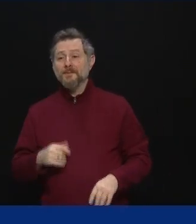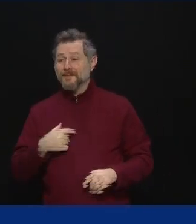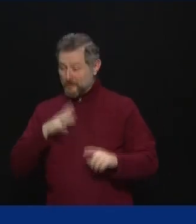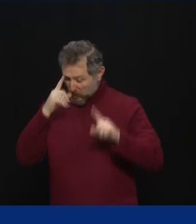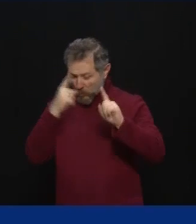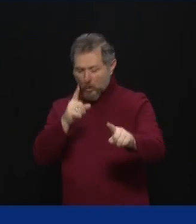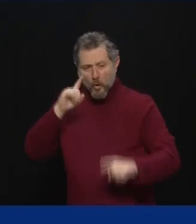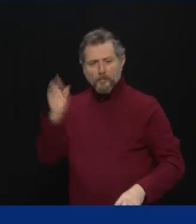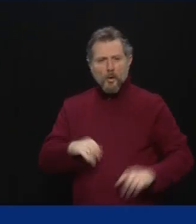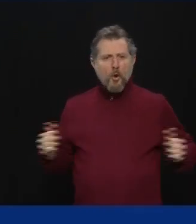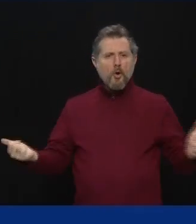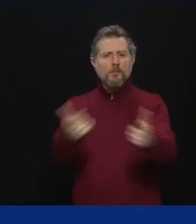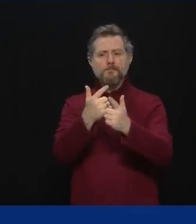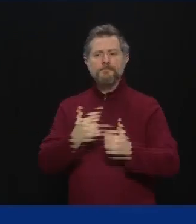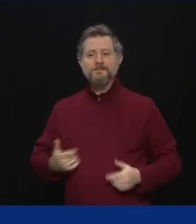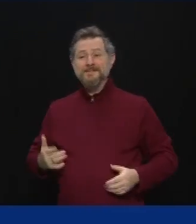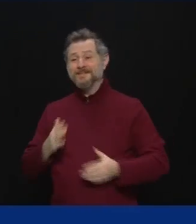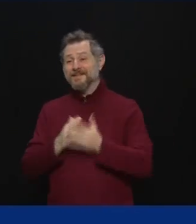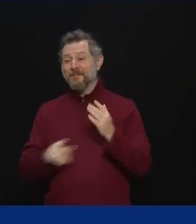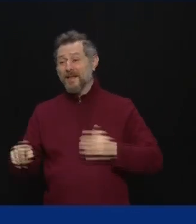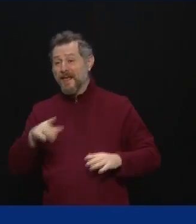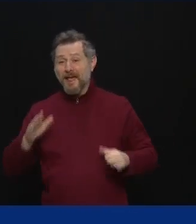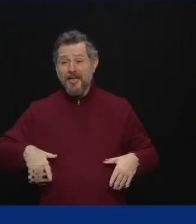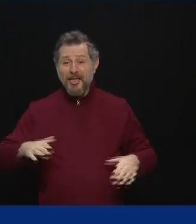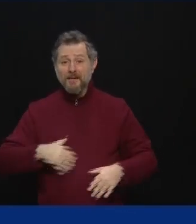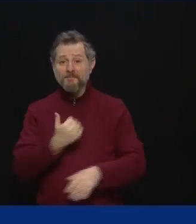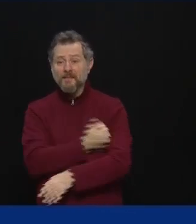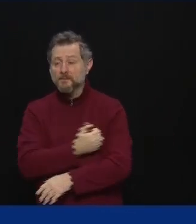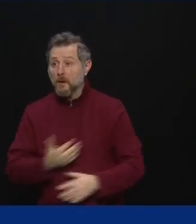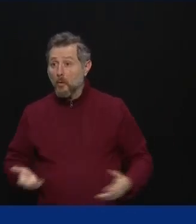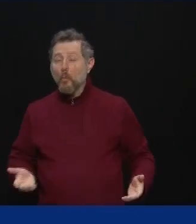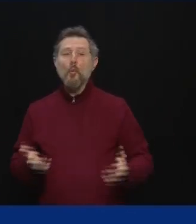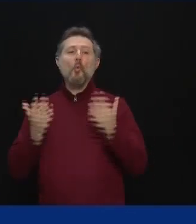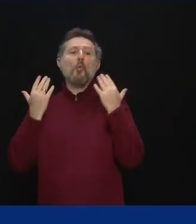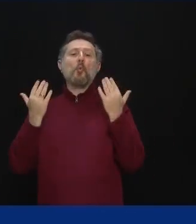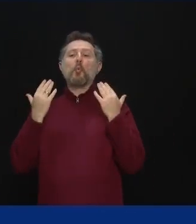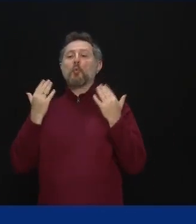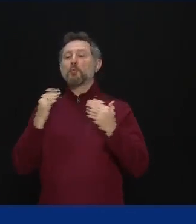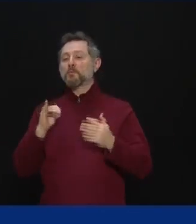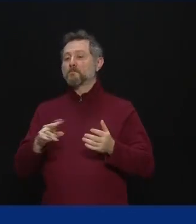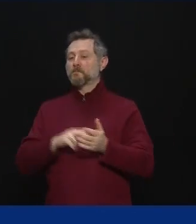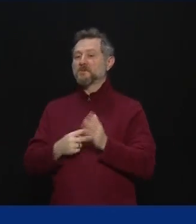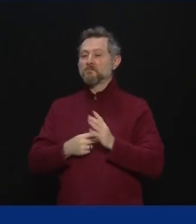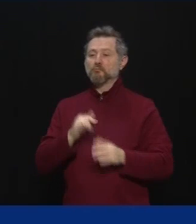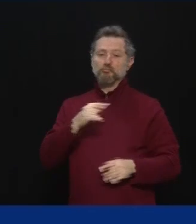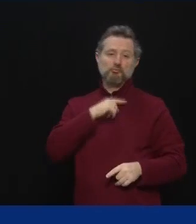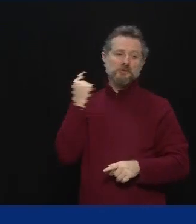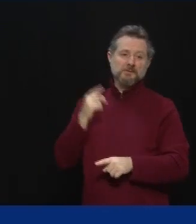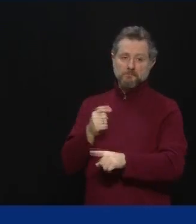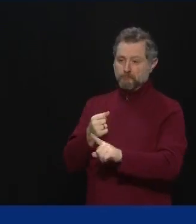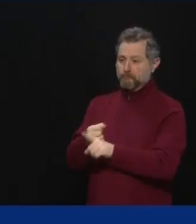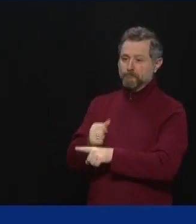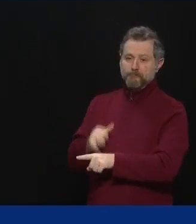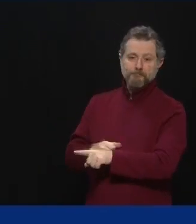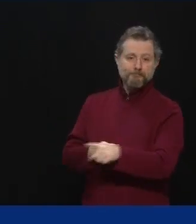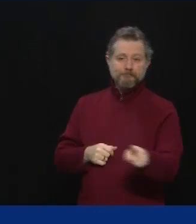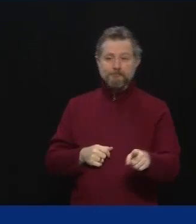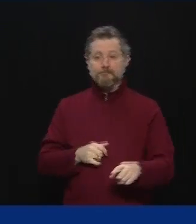THEY SHOULD BE. I THINK THEY SHOULD BE AT 100%. THEY'RE NOT QUITE THERE, AND